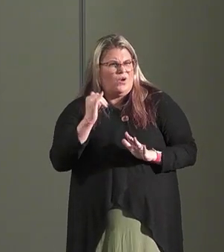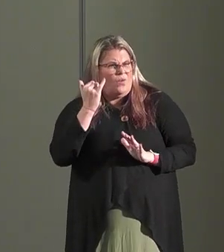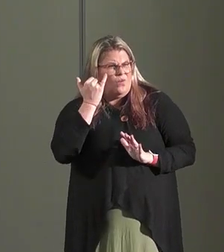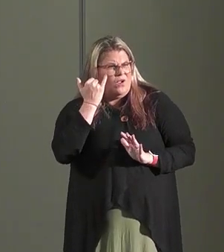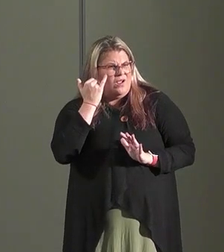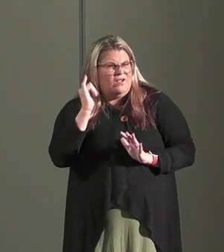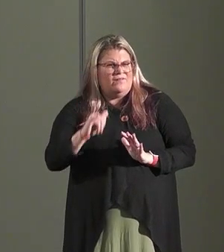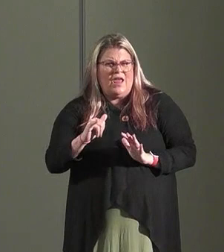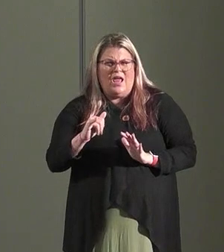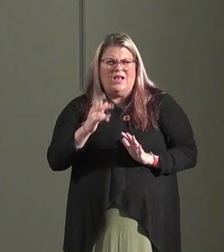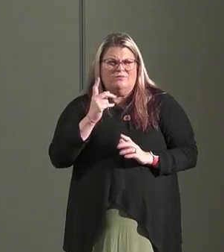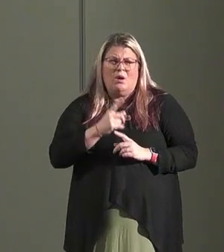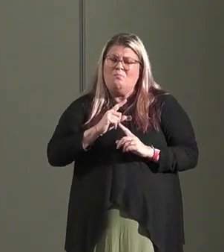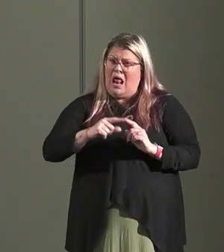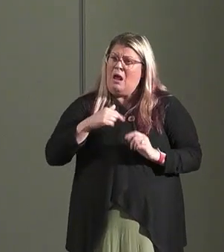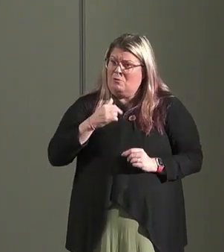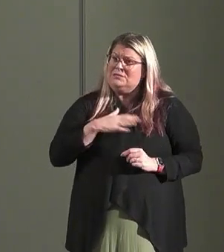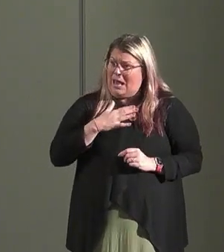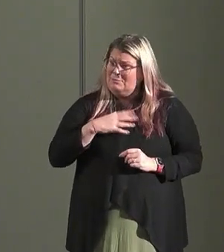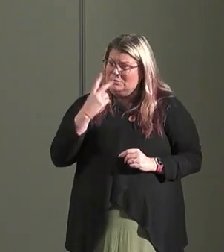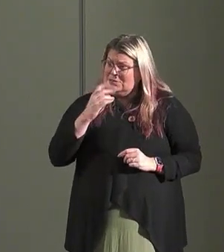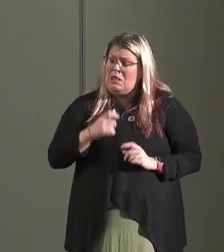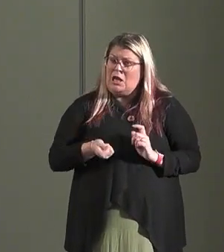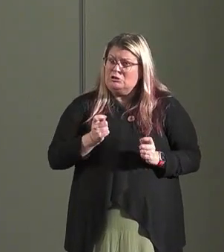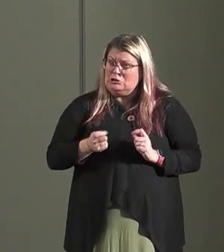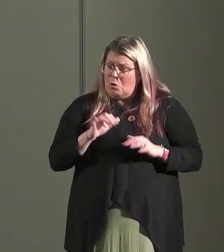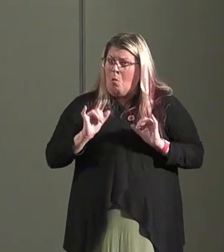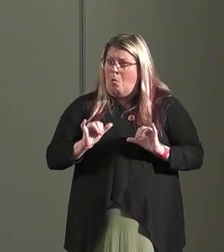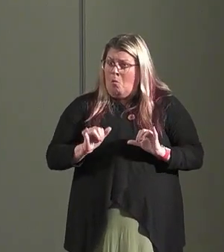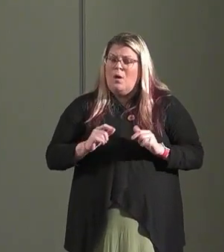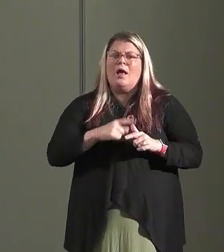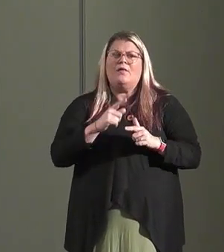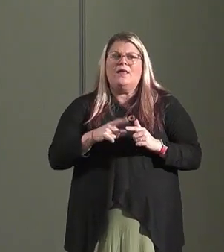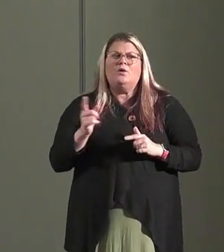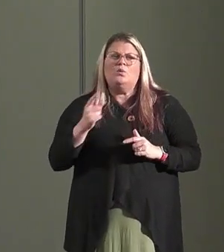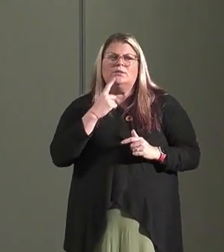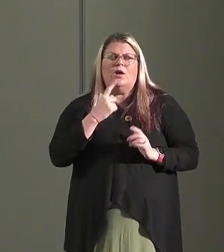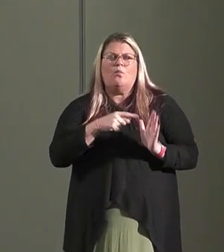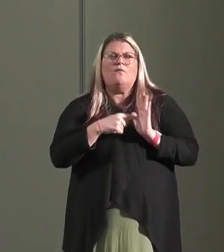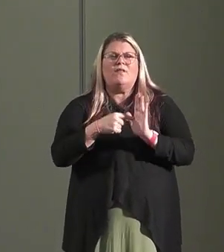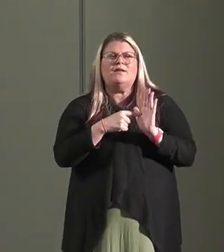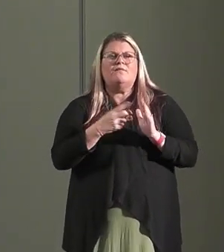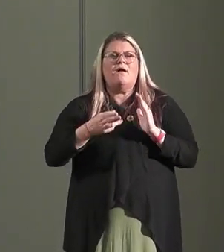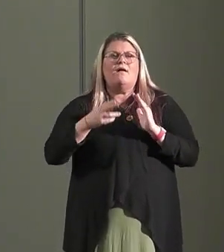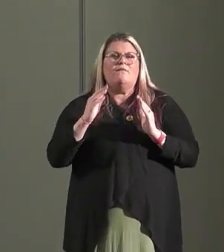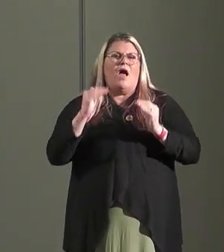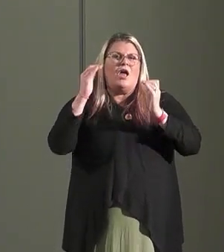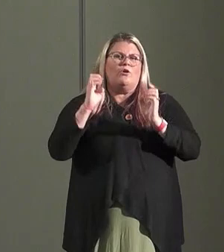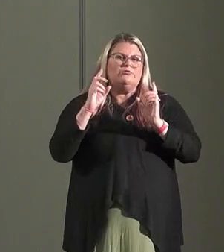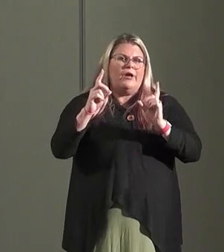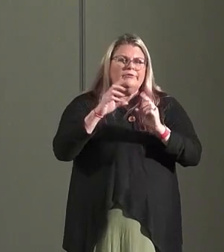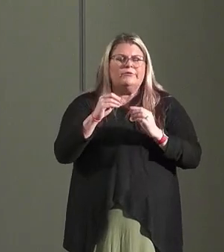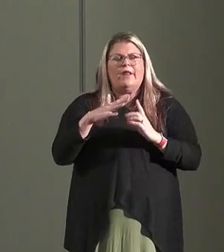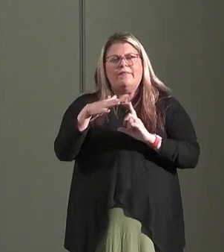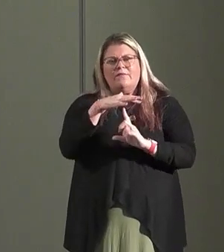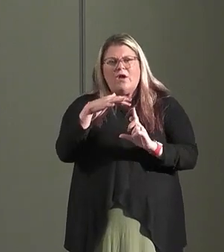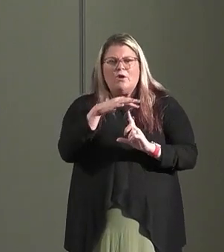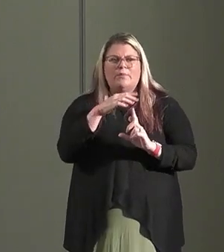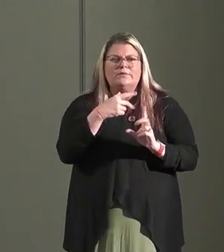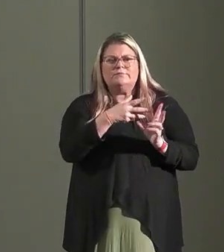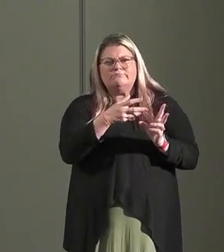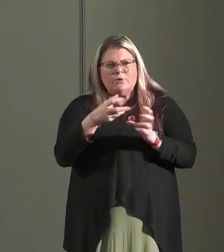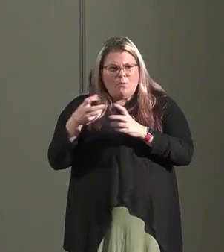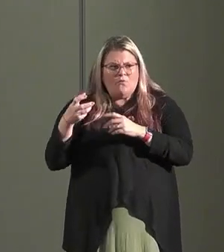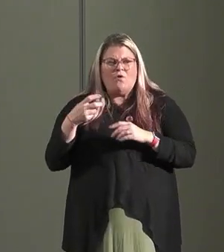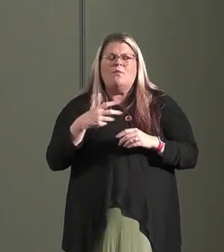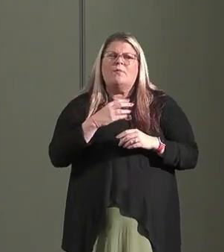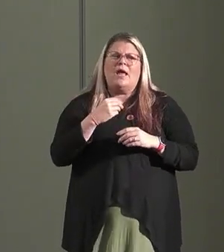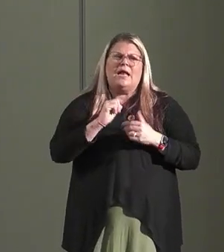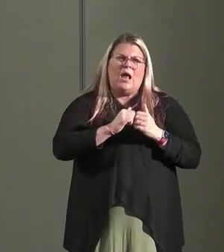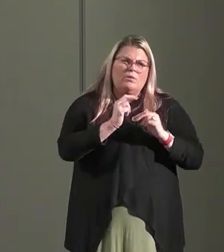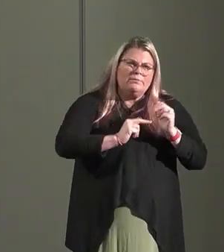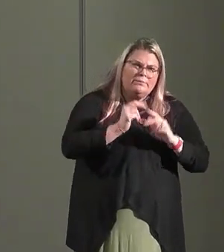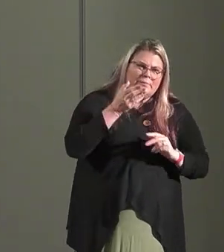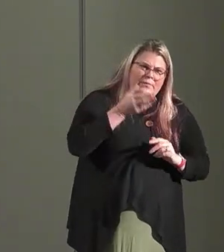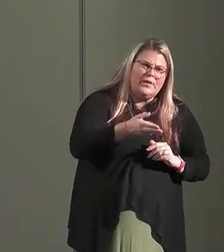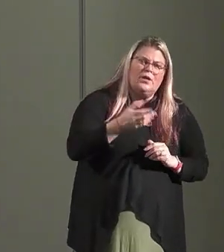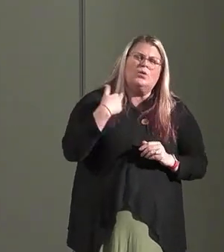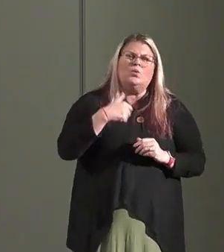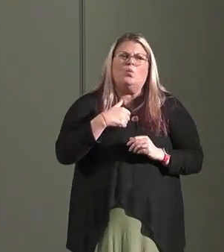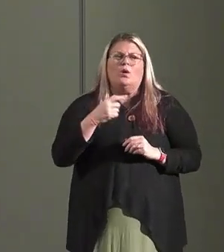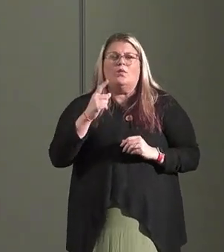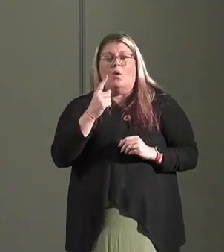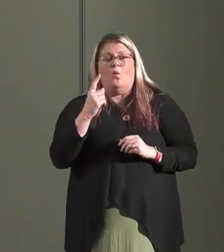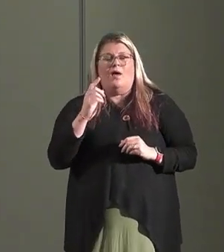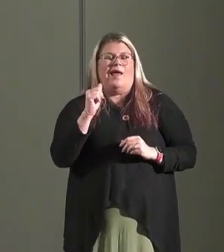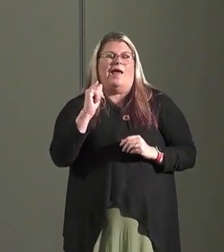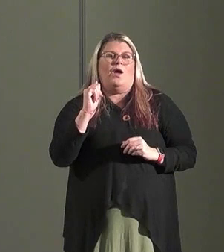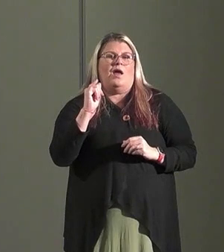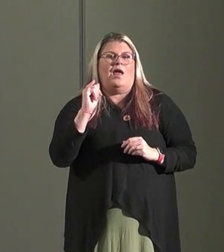happy to see those changes it is reflective on higher ed the WebAIM Million pages we